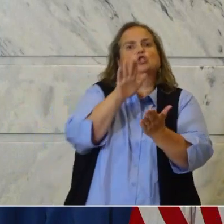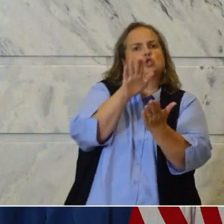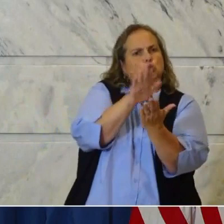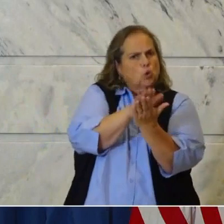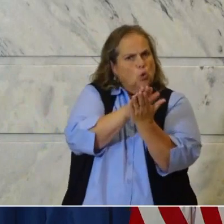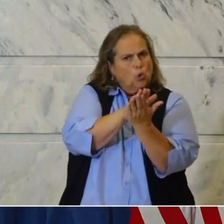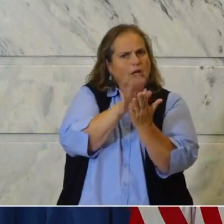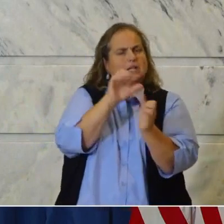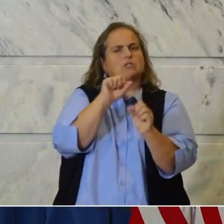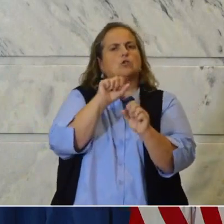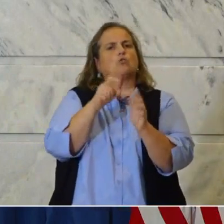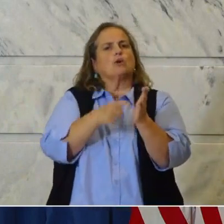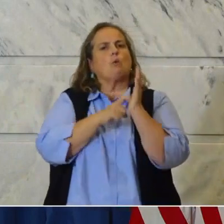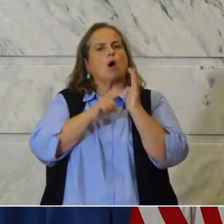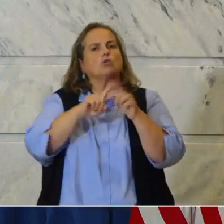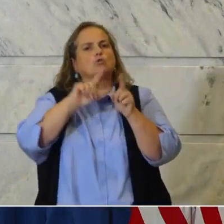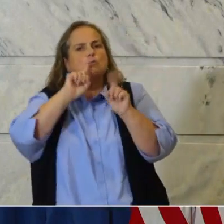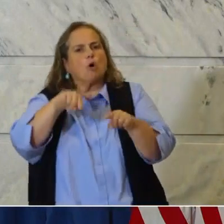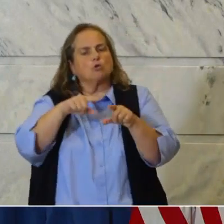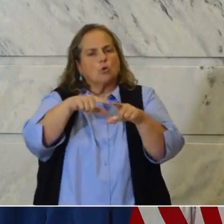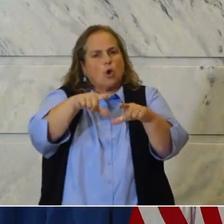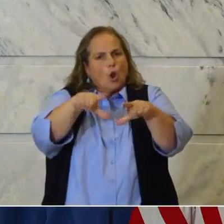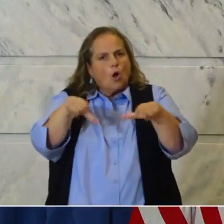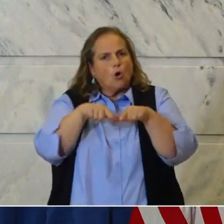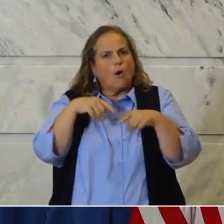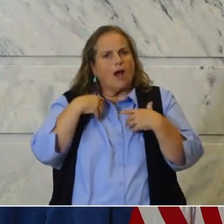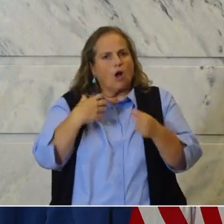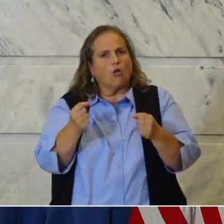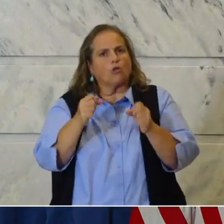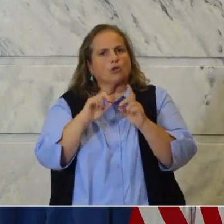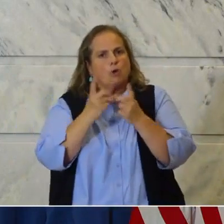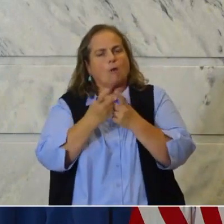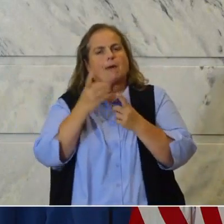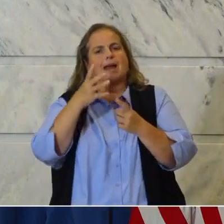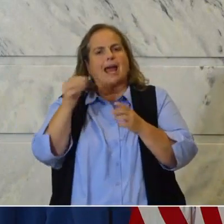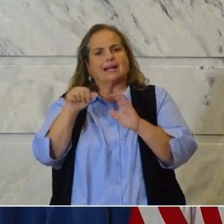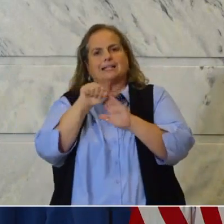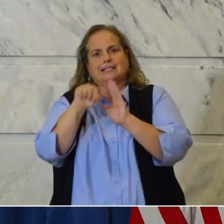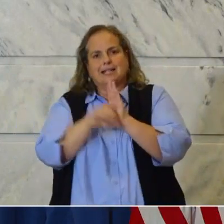local health department and up to the state, the number off positives in